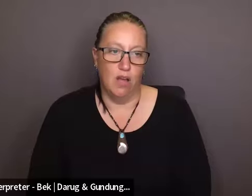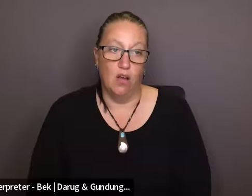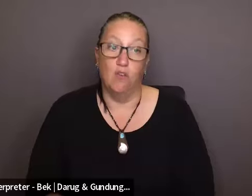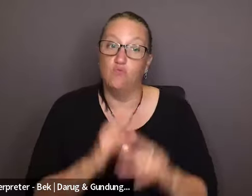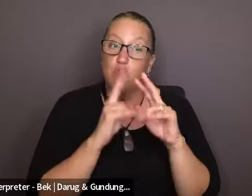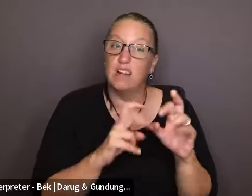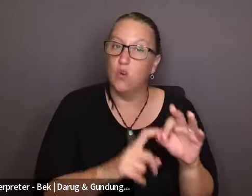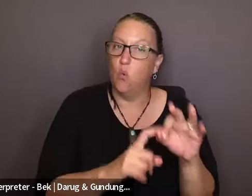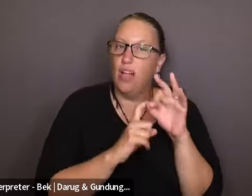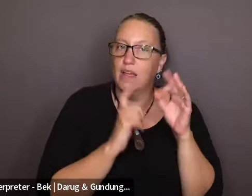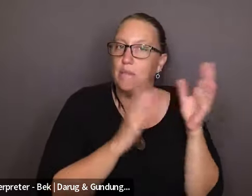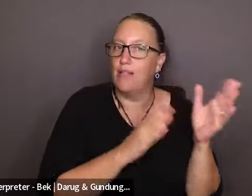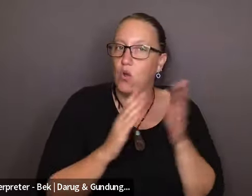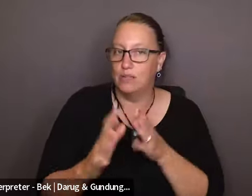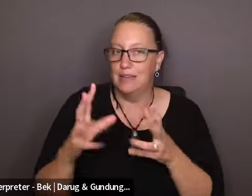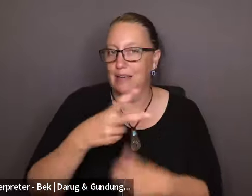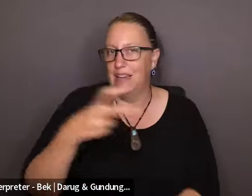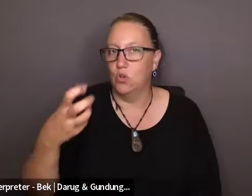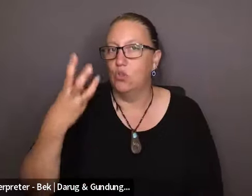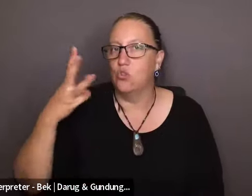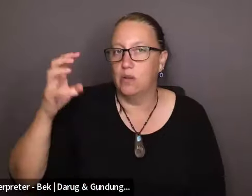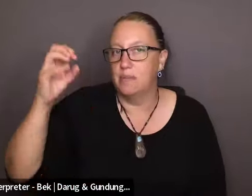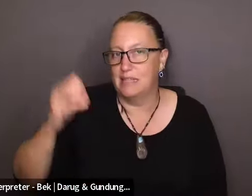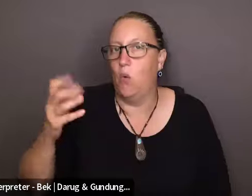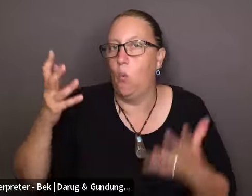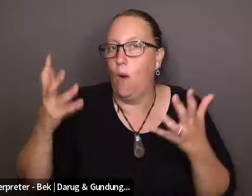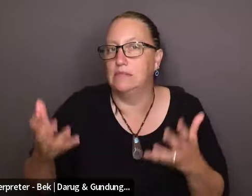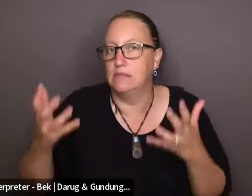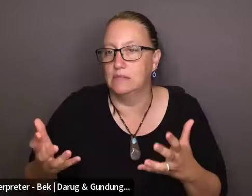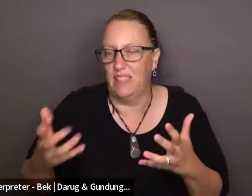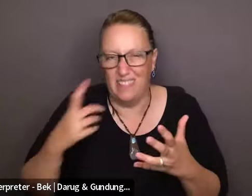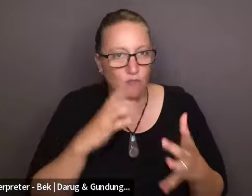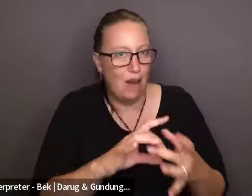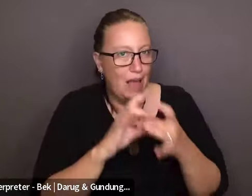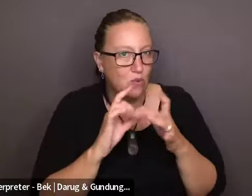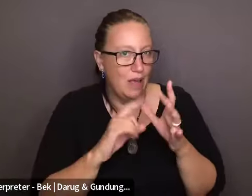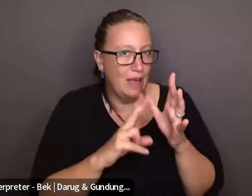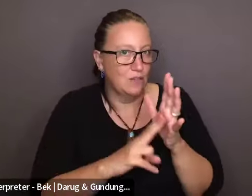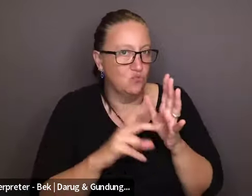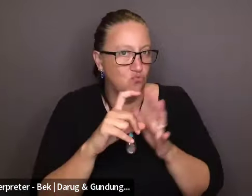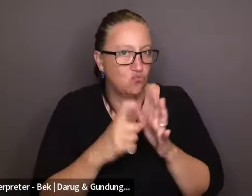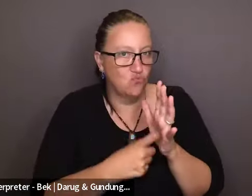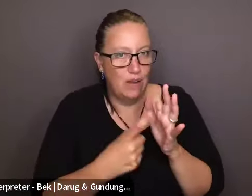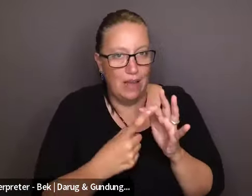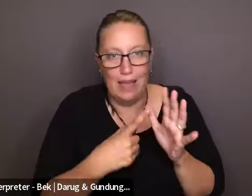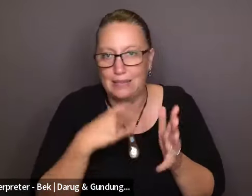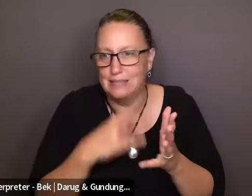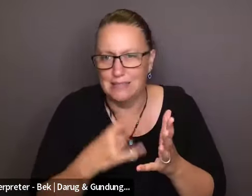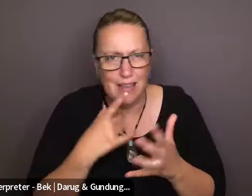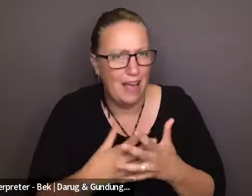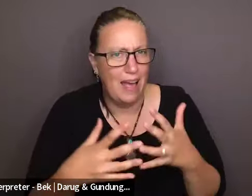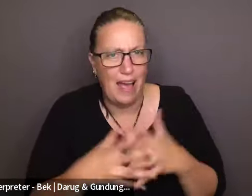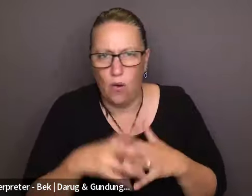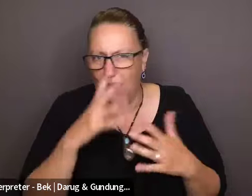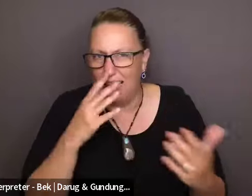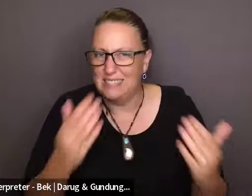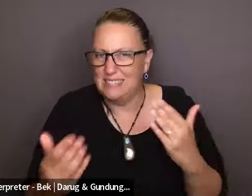Obviously the research quality and methodology is a 30%